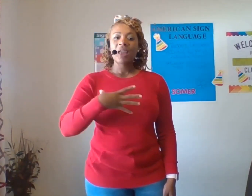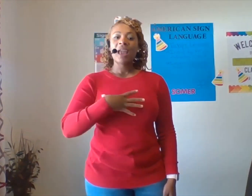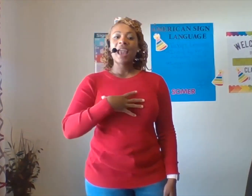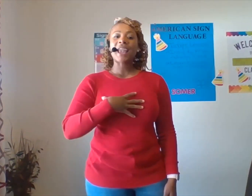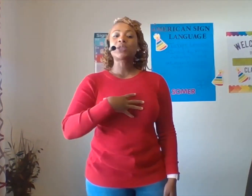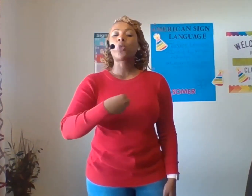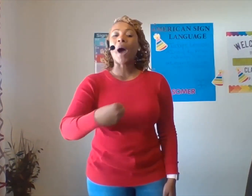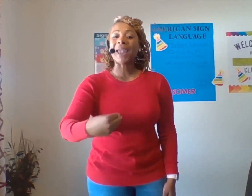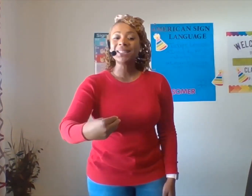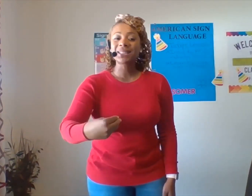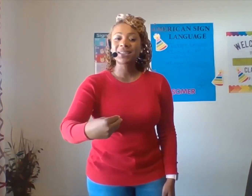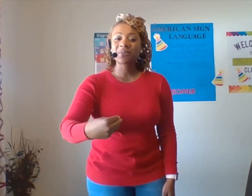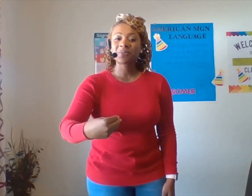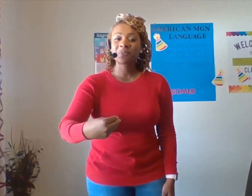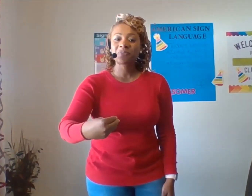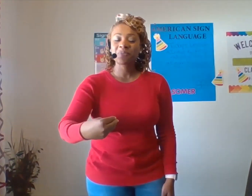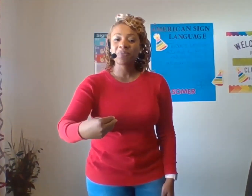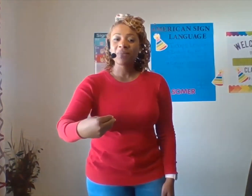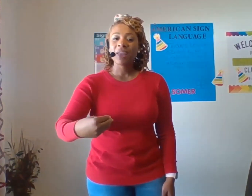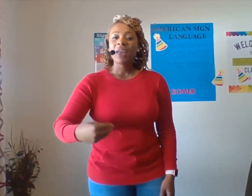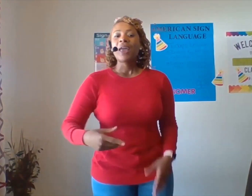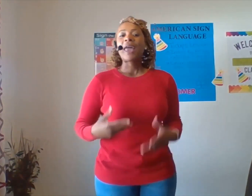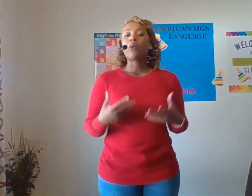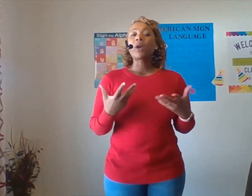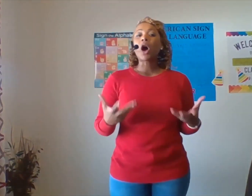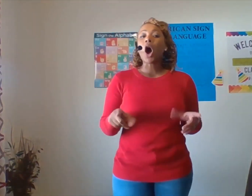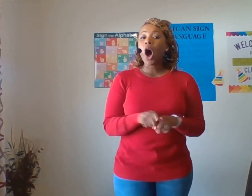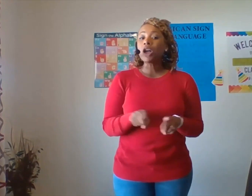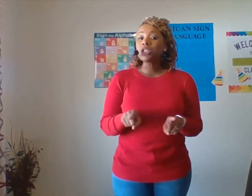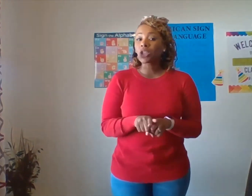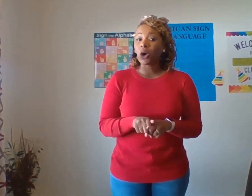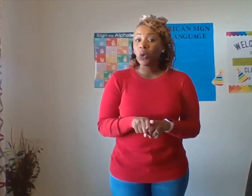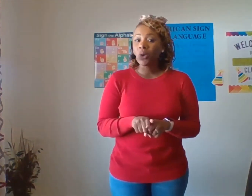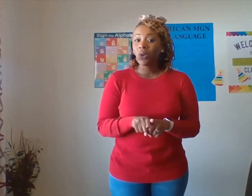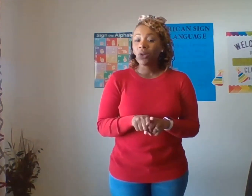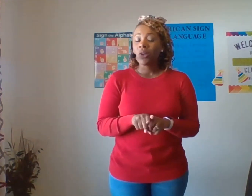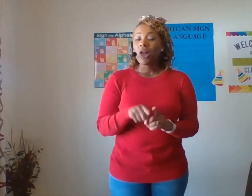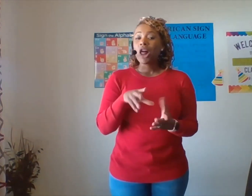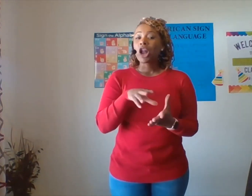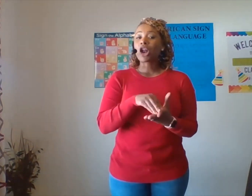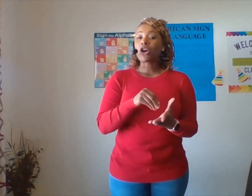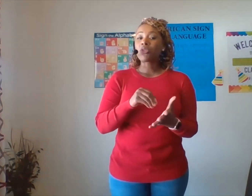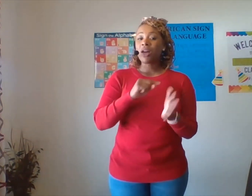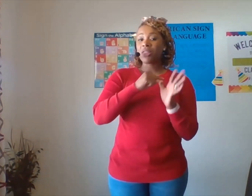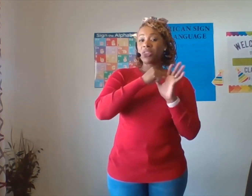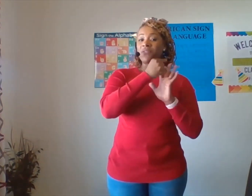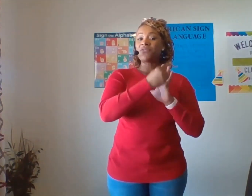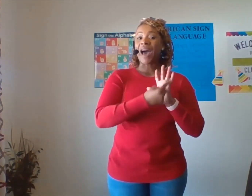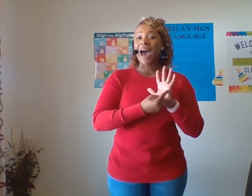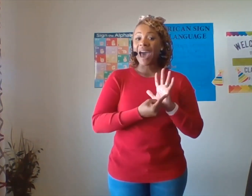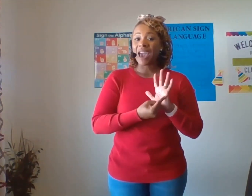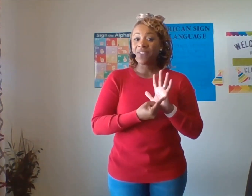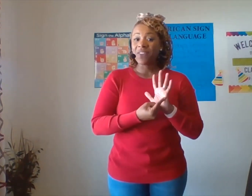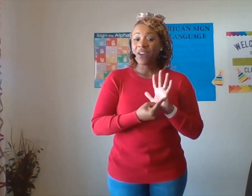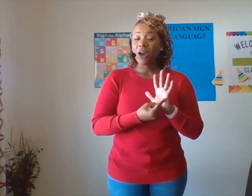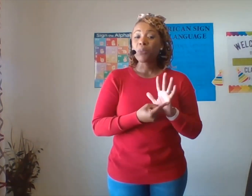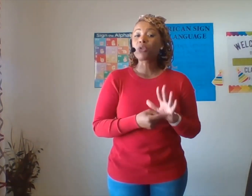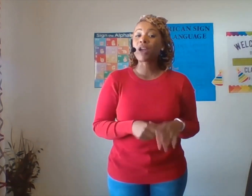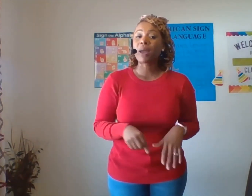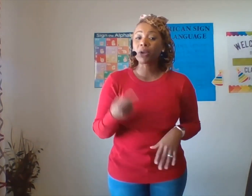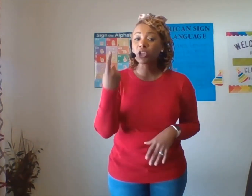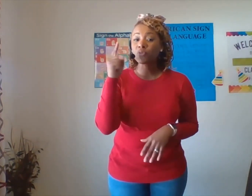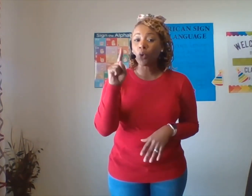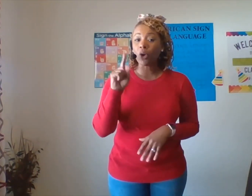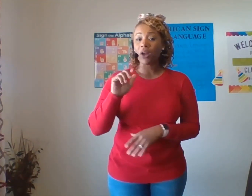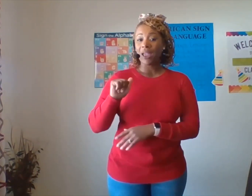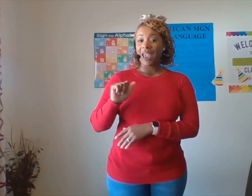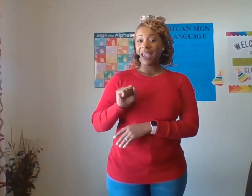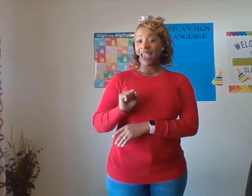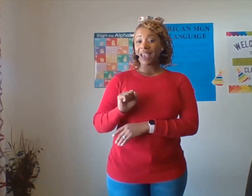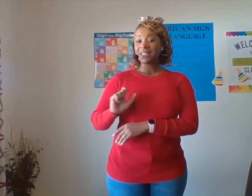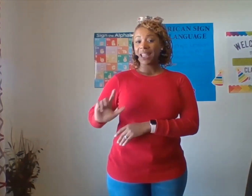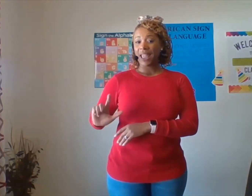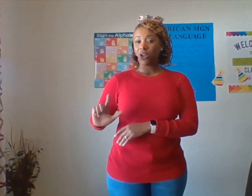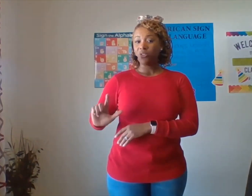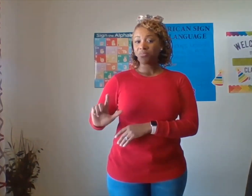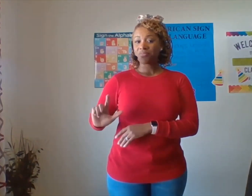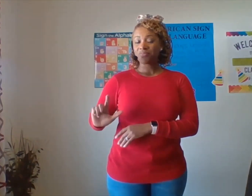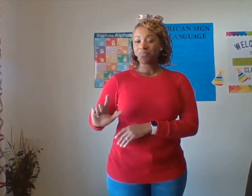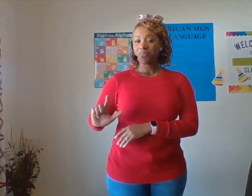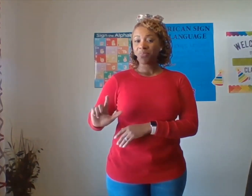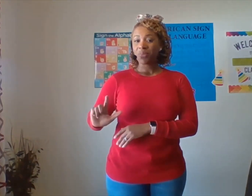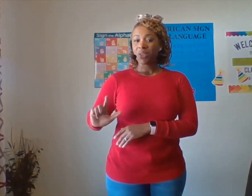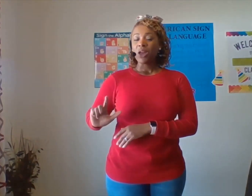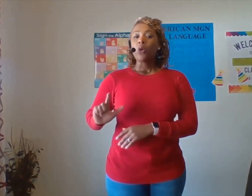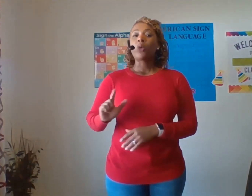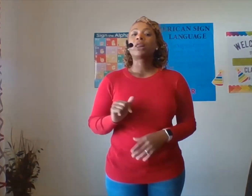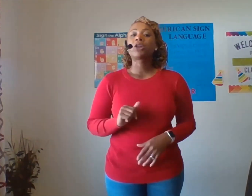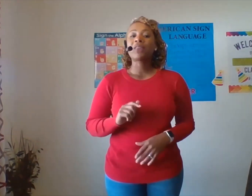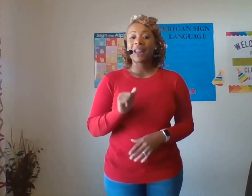black-and-white and we also learn the five parameters for ASL we learned that